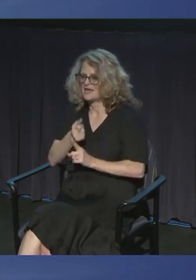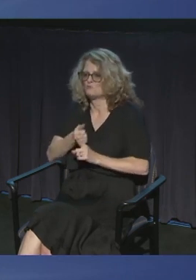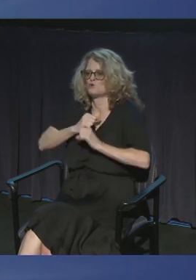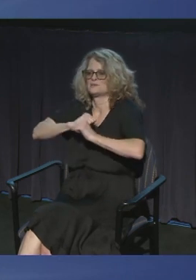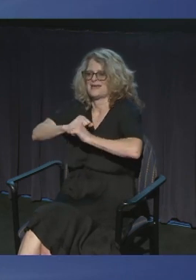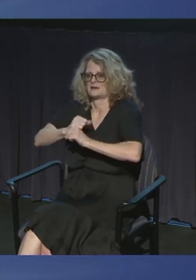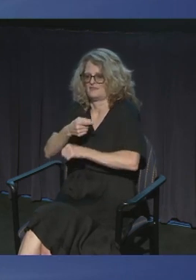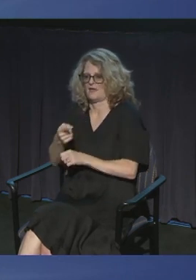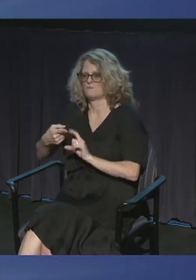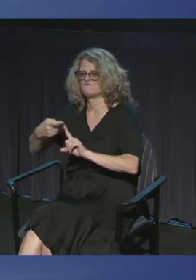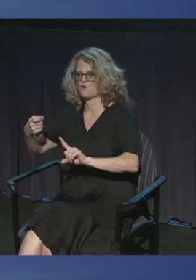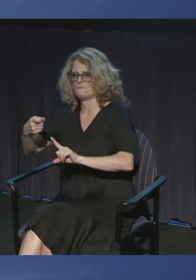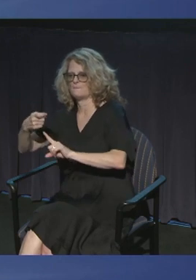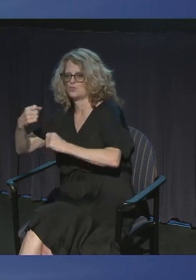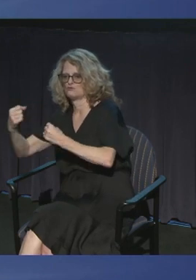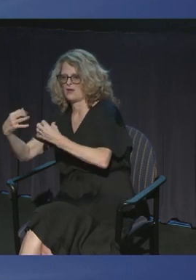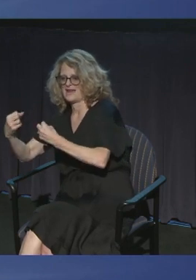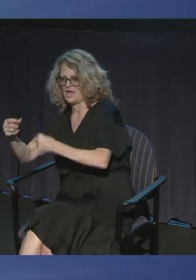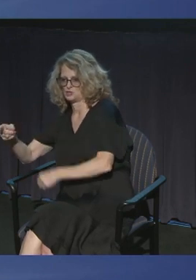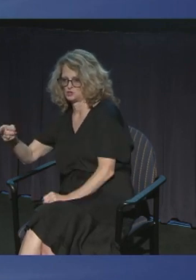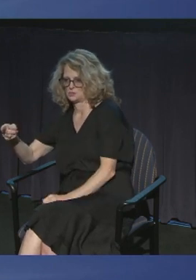HIGH SCFA, AND WE THINK THAT